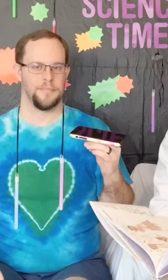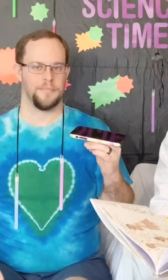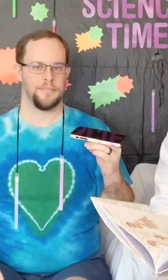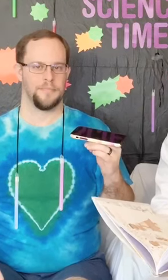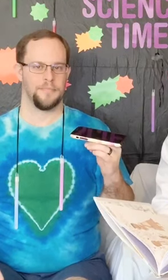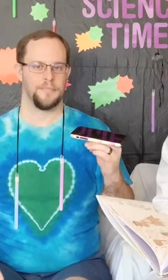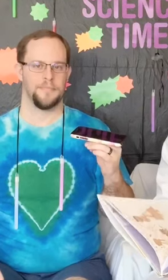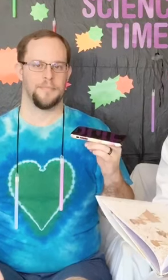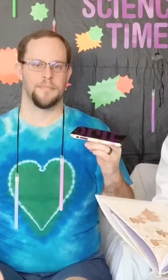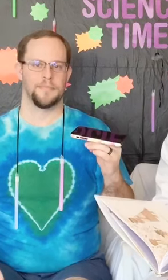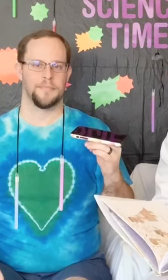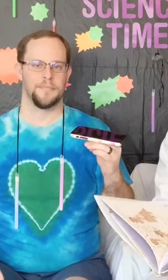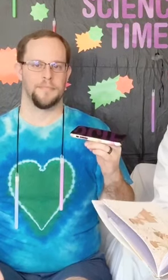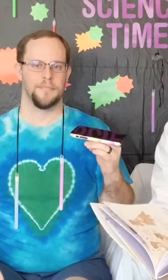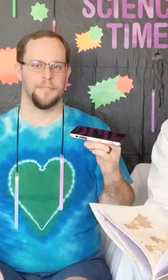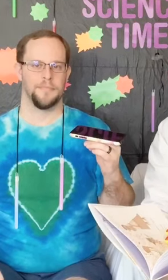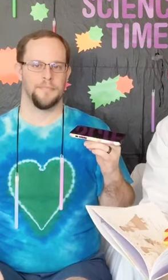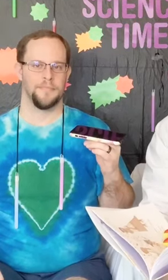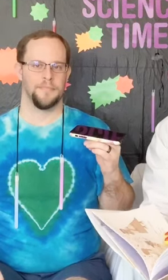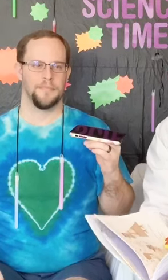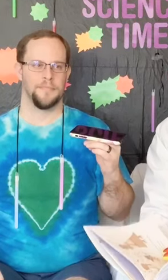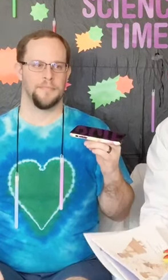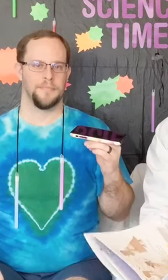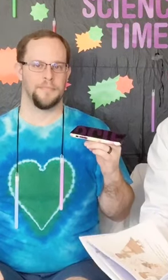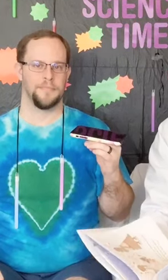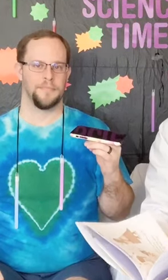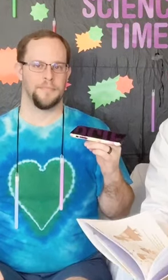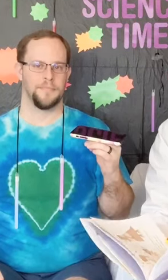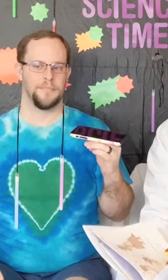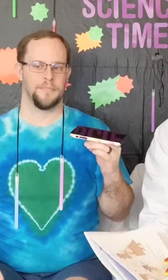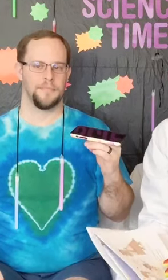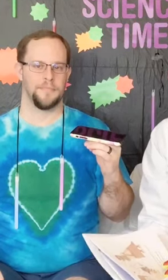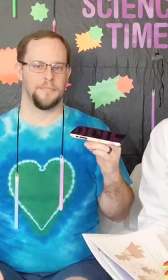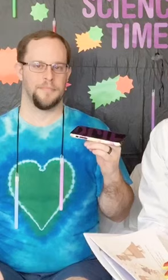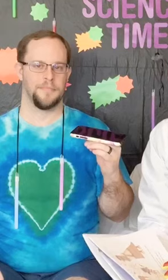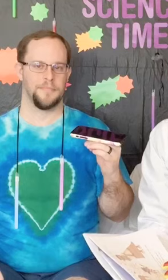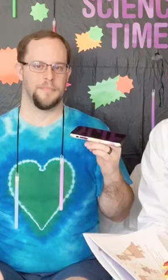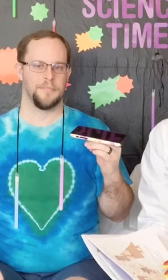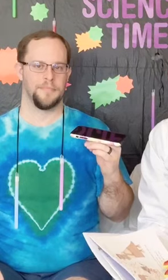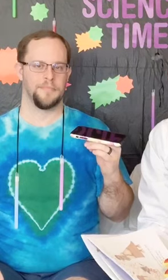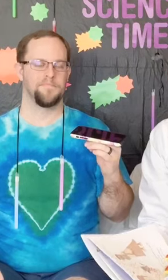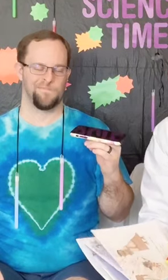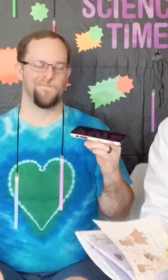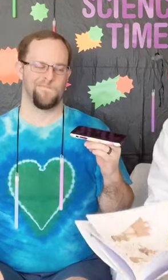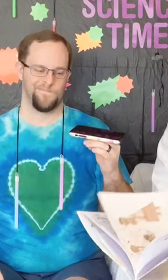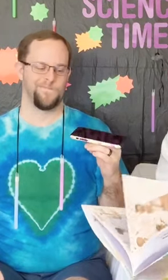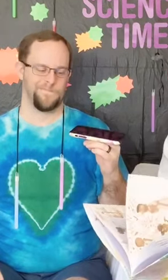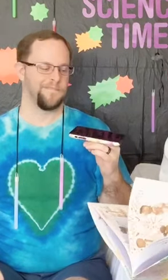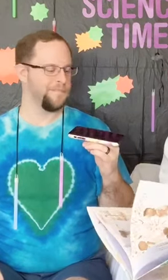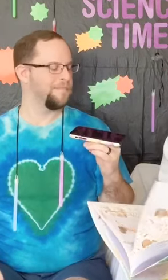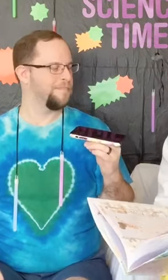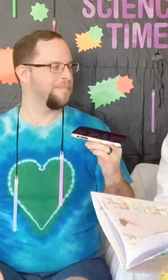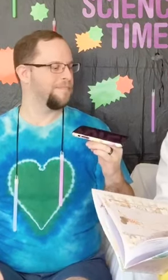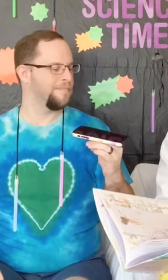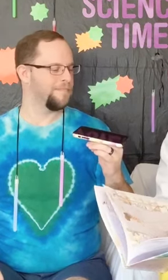about? They smiled and they whispered, "we'll figure it out."